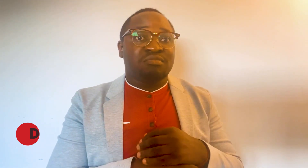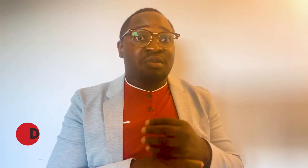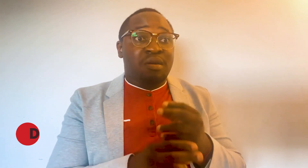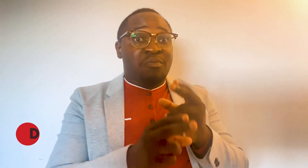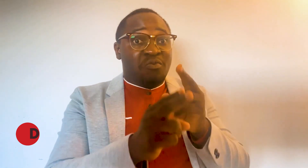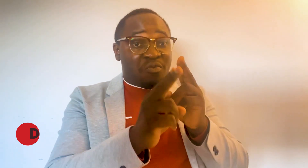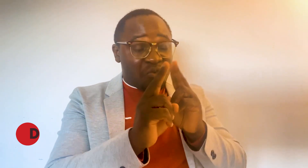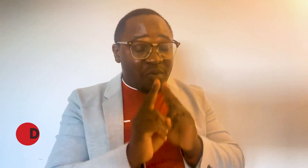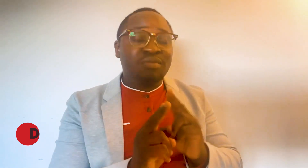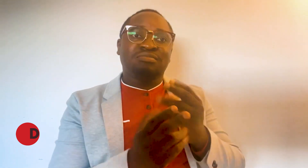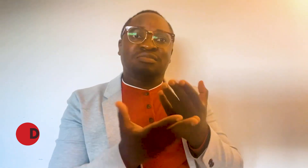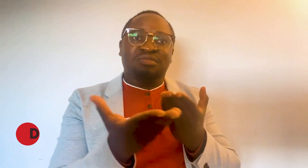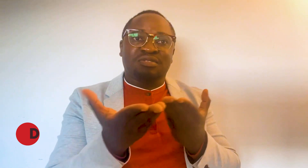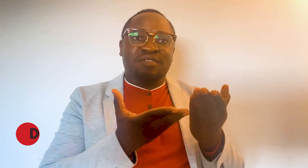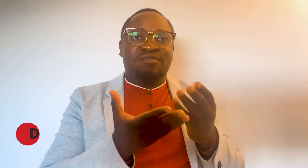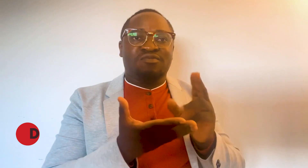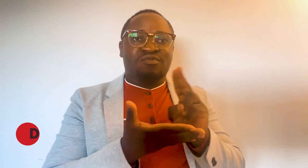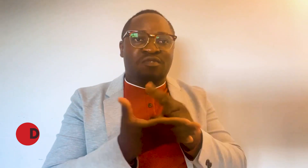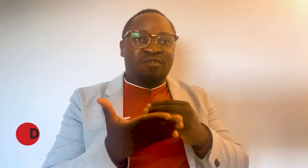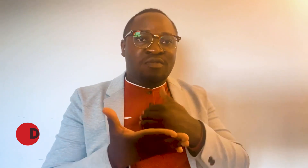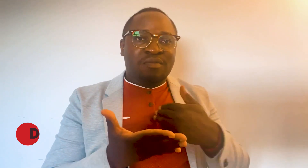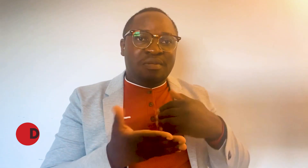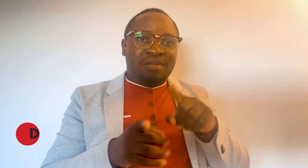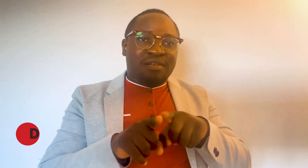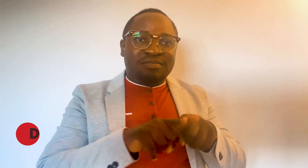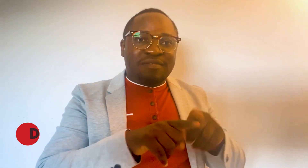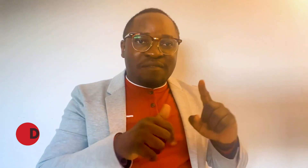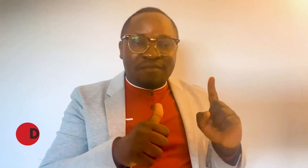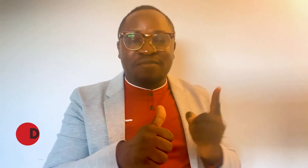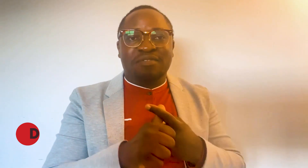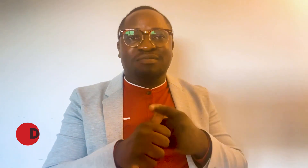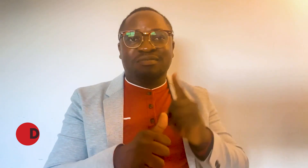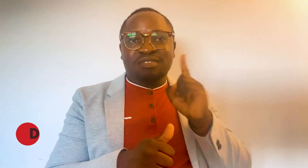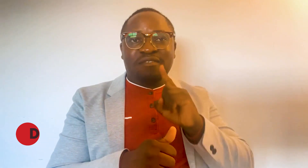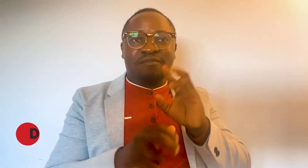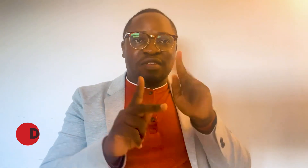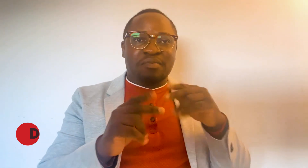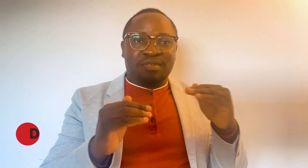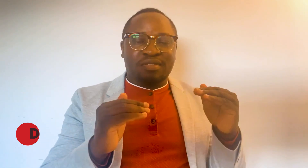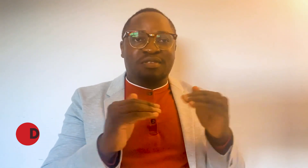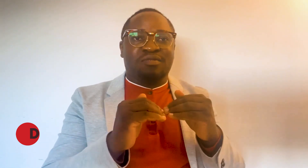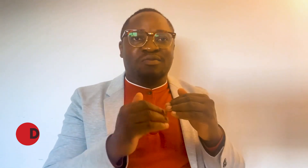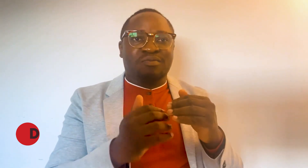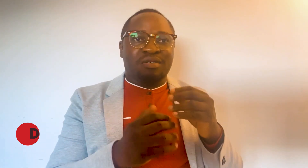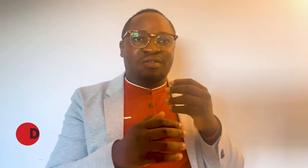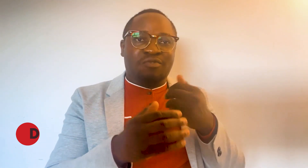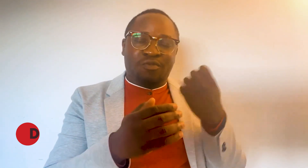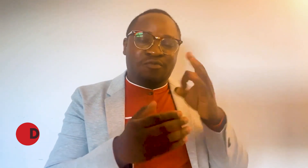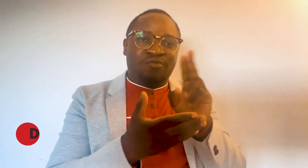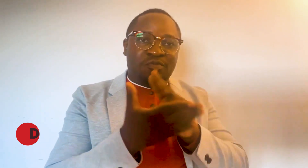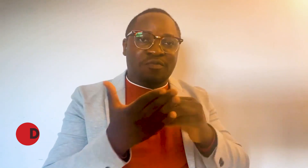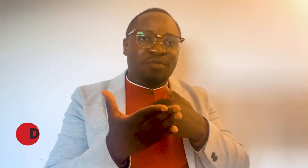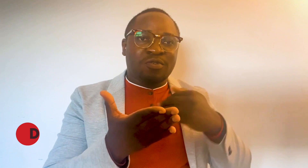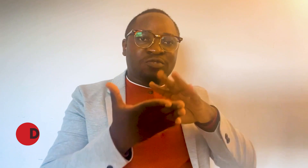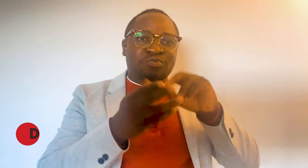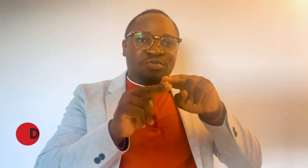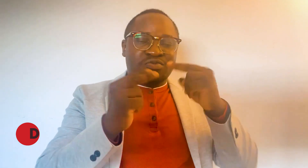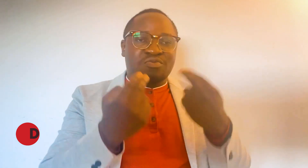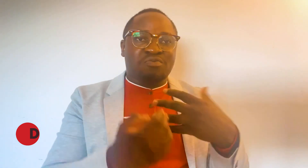I'm honoured I was able to serve the University of Toronto as the first Deaf Vice President Equity.